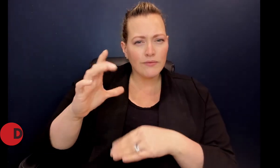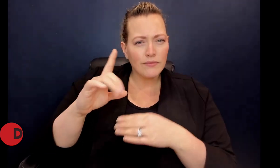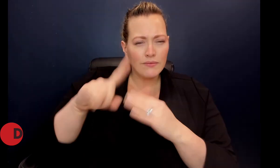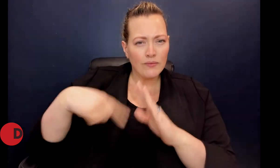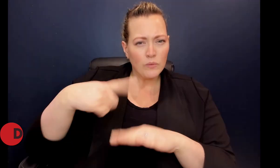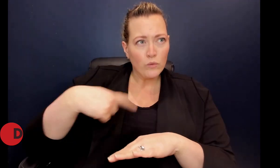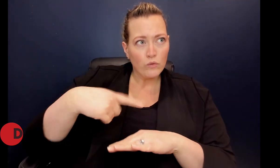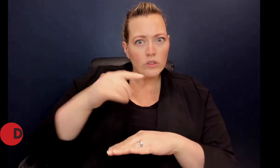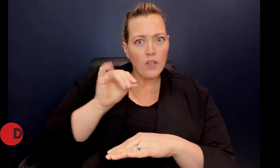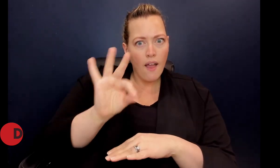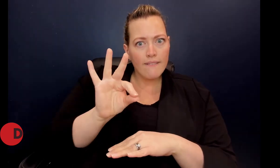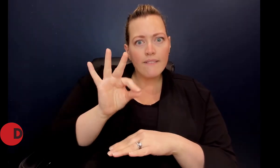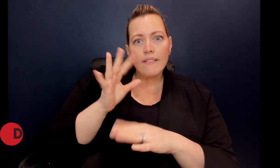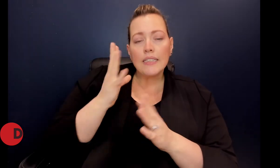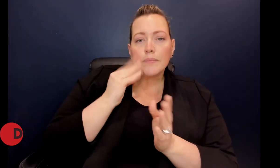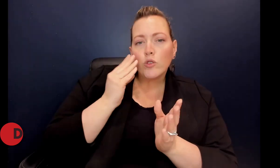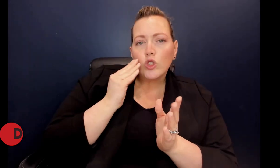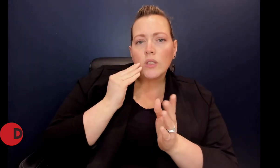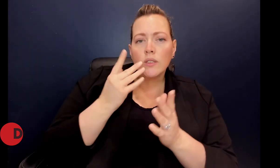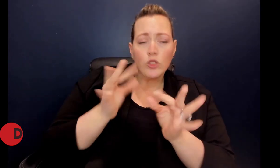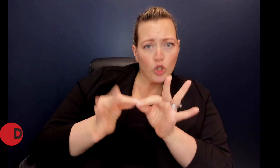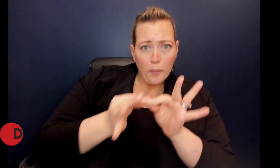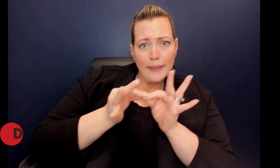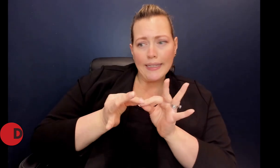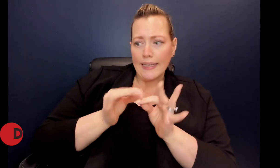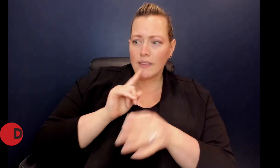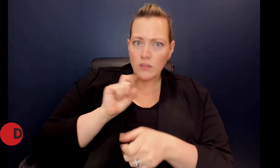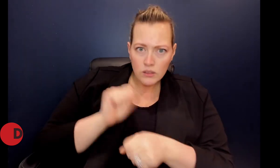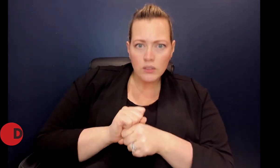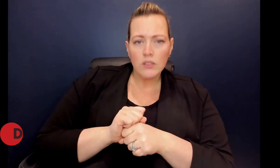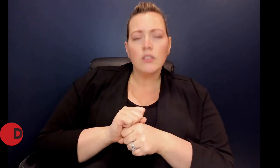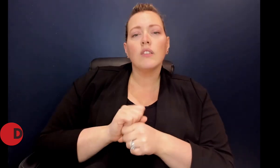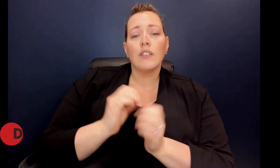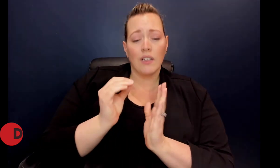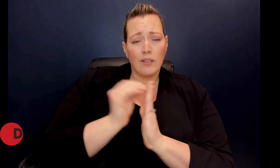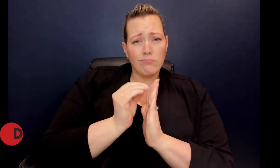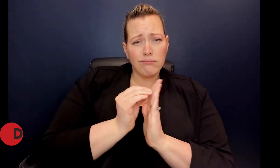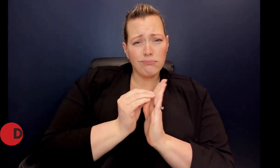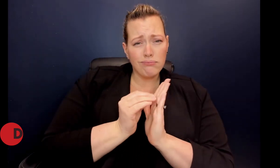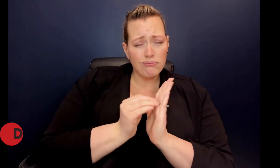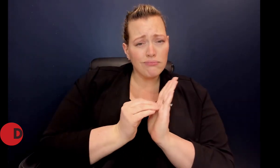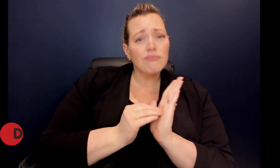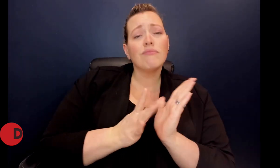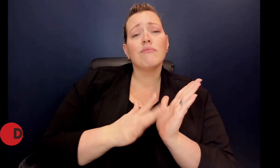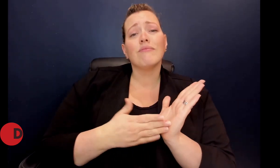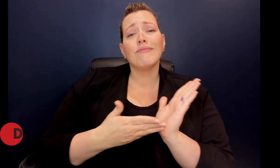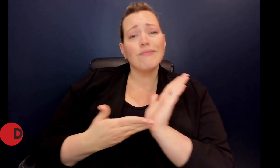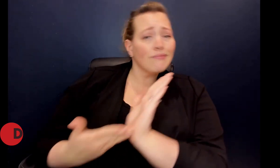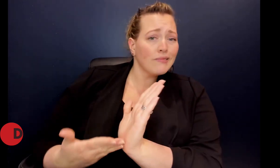interpreting training process. Plus 100 hours of experience